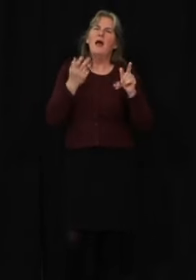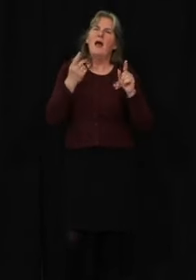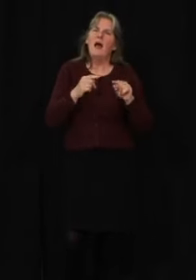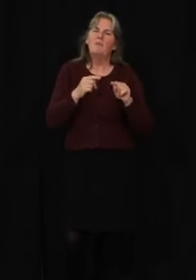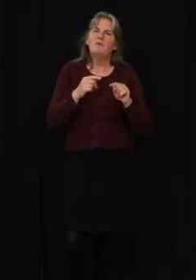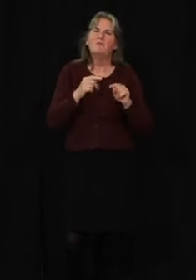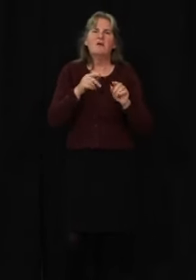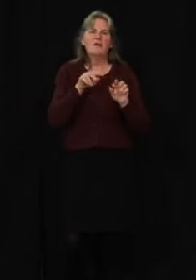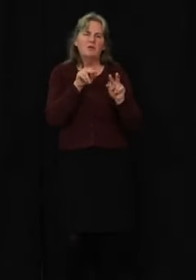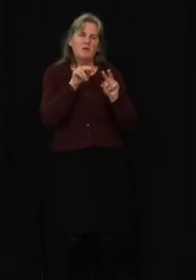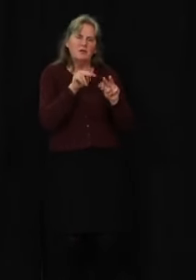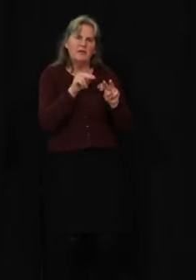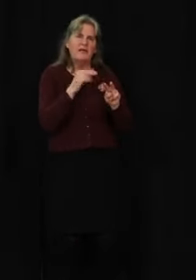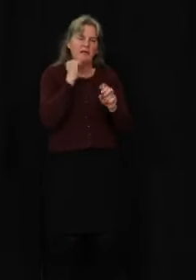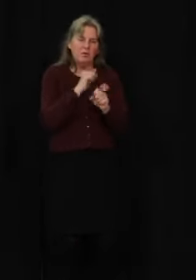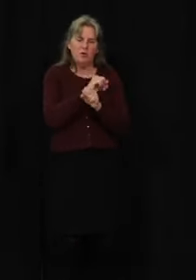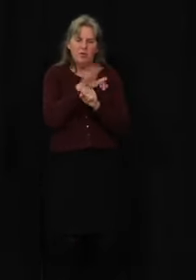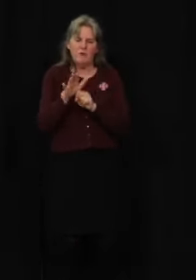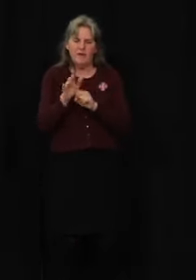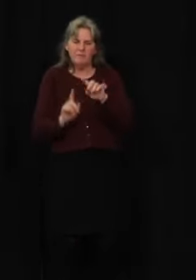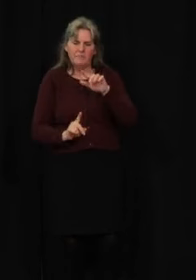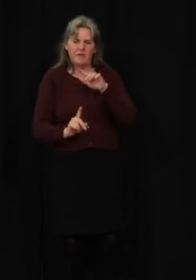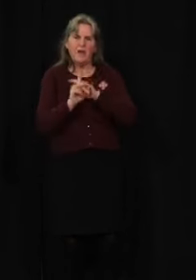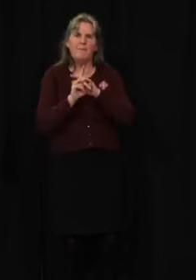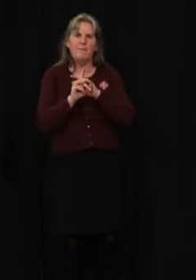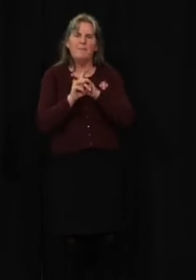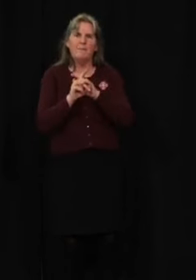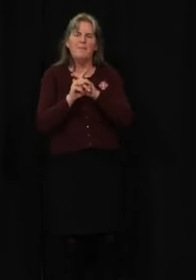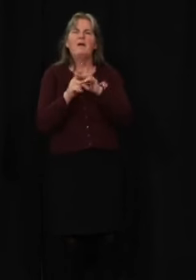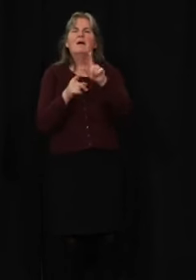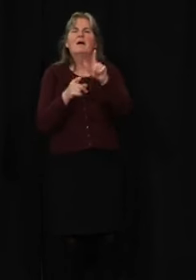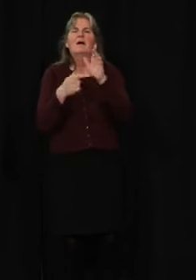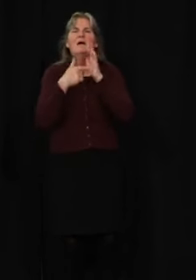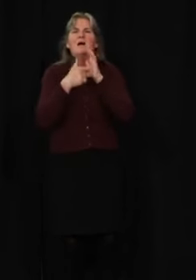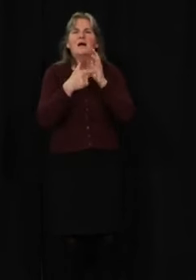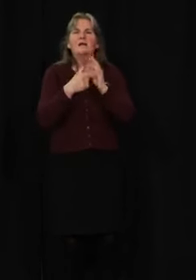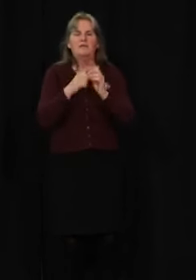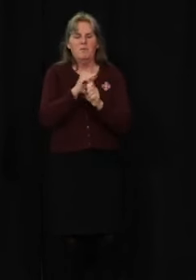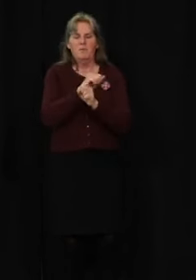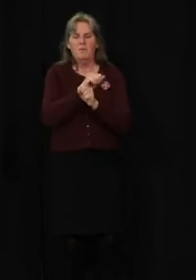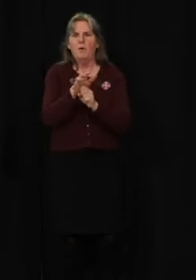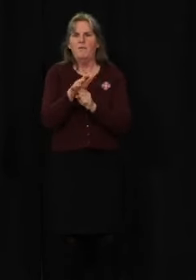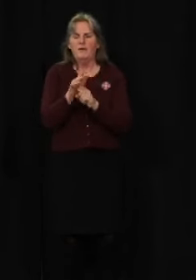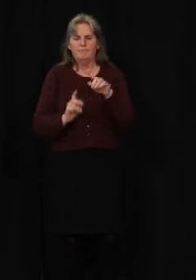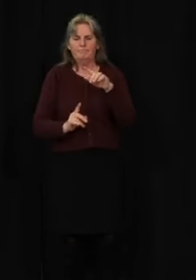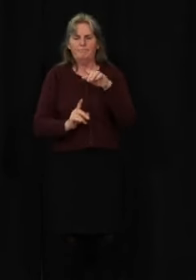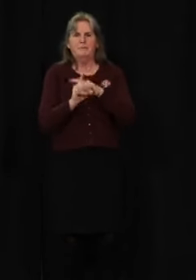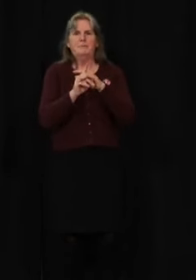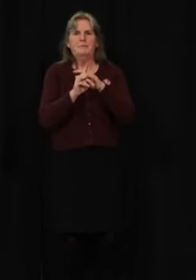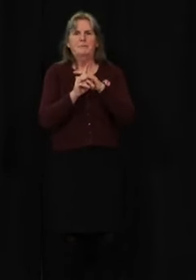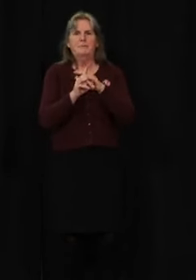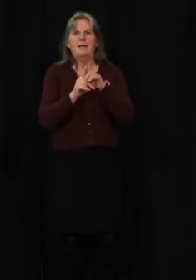You can start to get out a little further from home, remembering that respectful, safe, an unlimited travel around